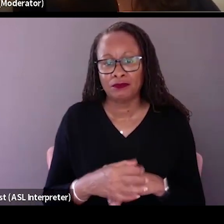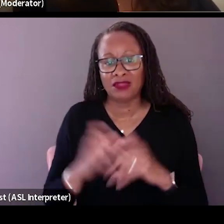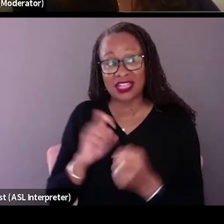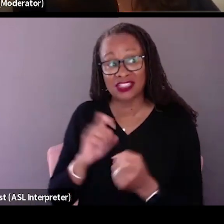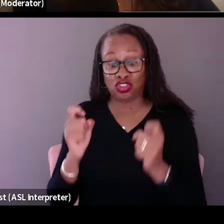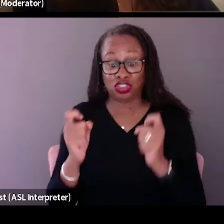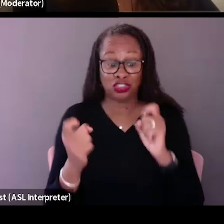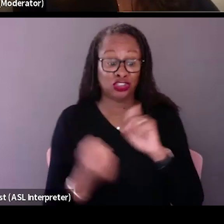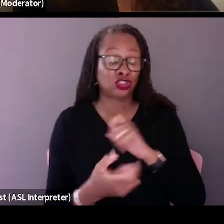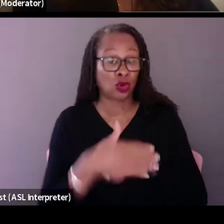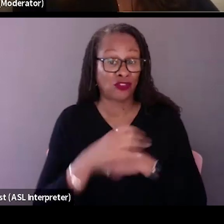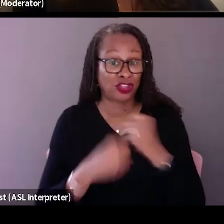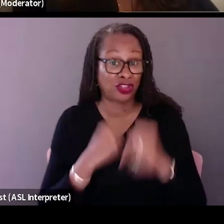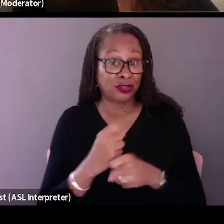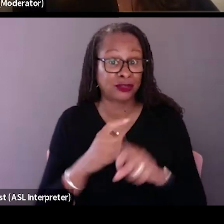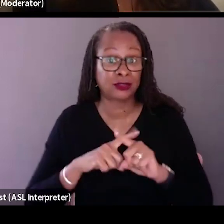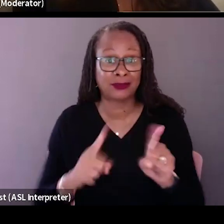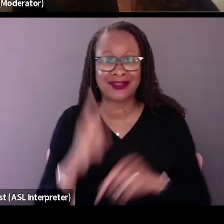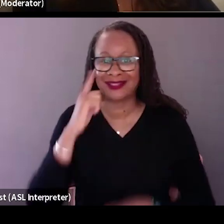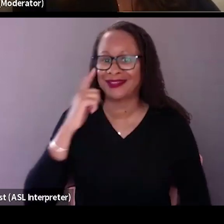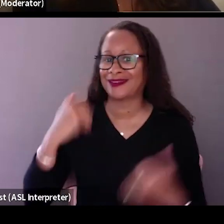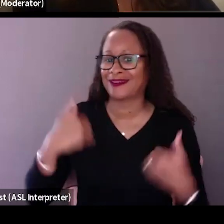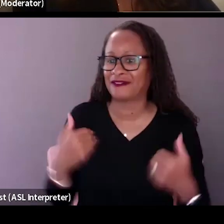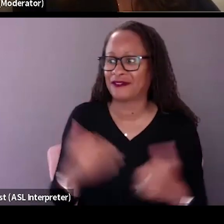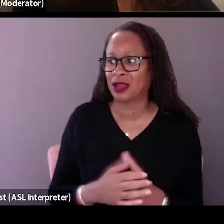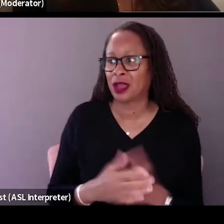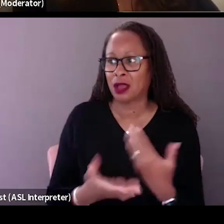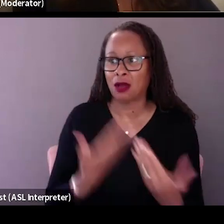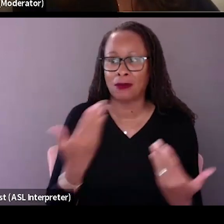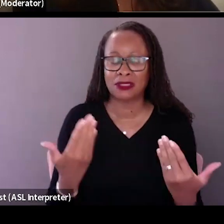but I think that having almost an insulated relationship